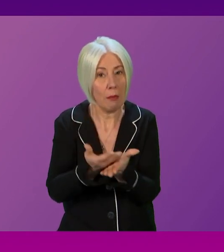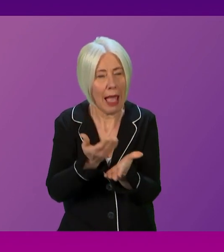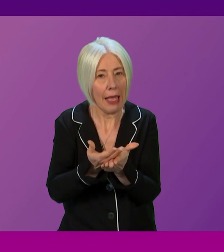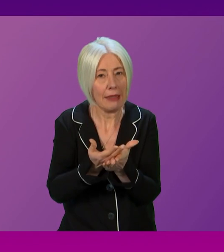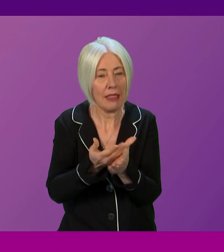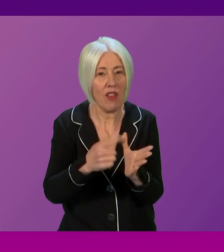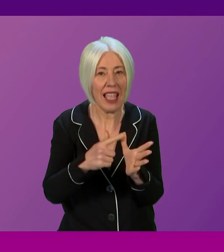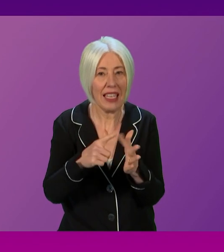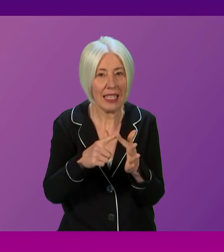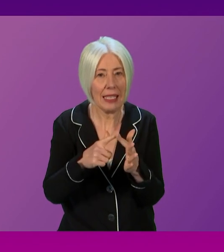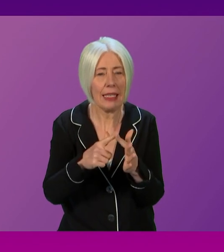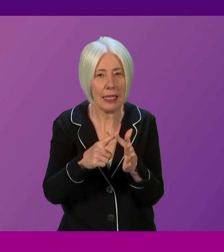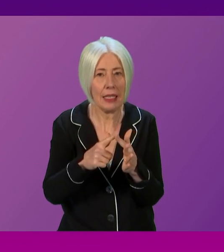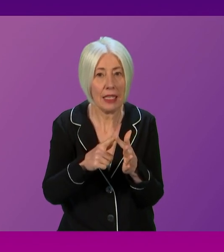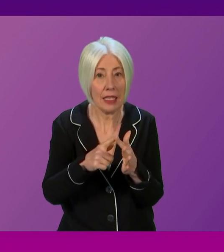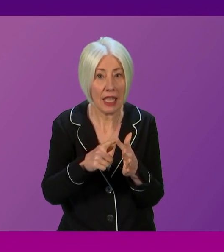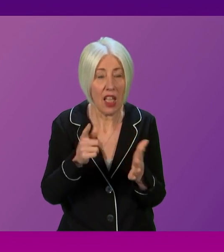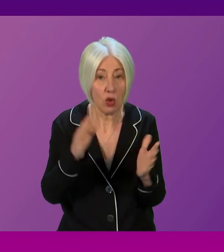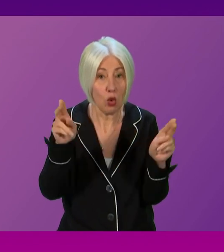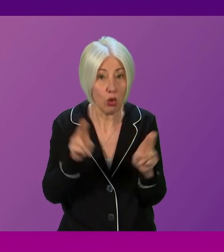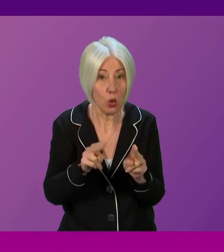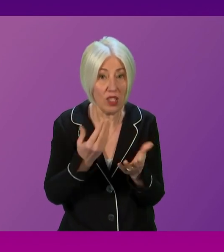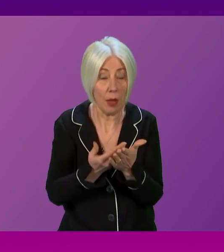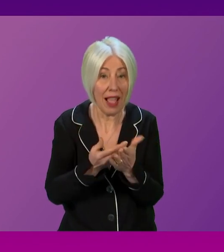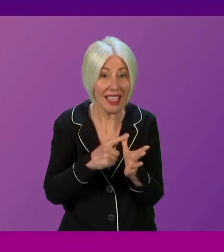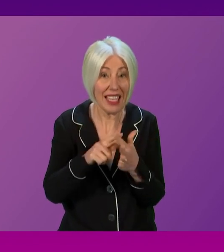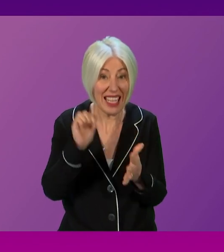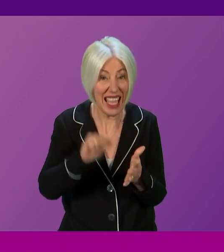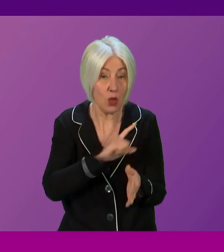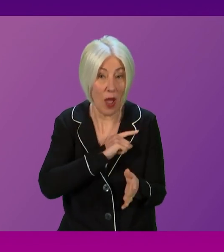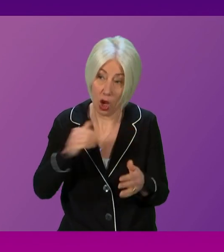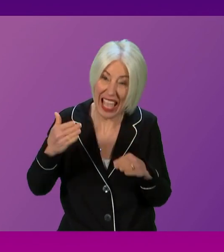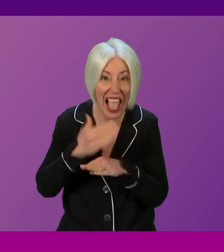which is actually because of the action that is being taken. The Scottish Ambulance Service